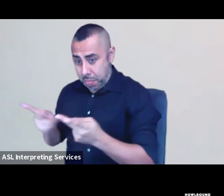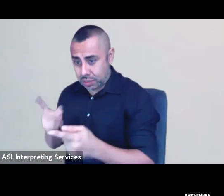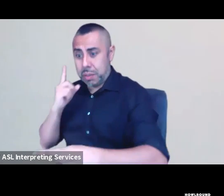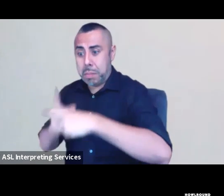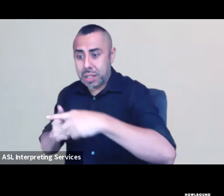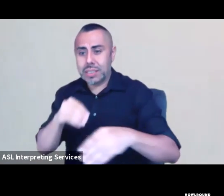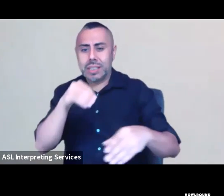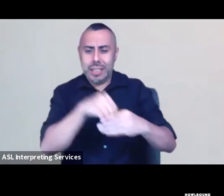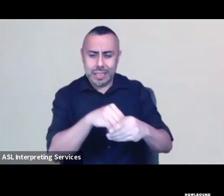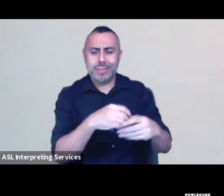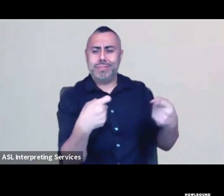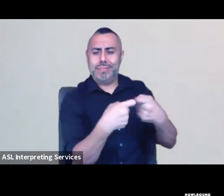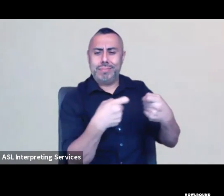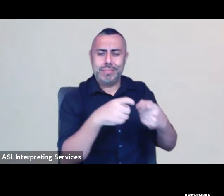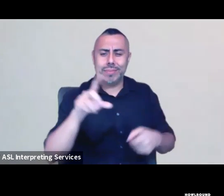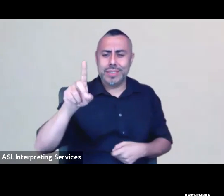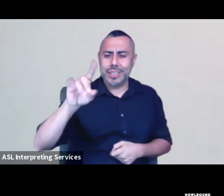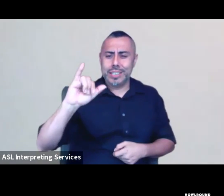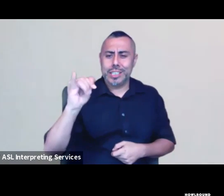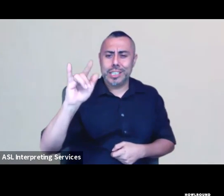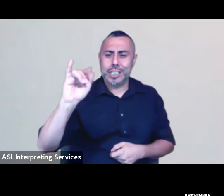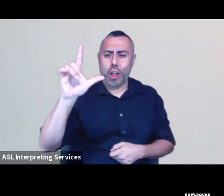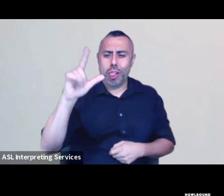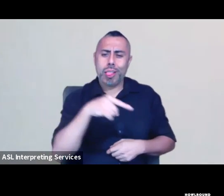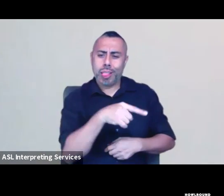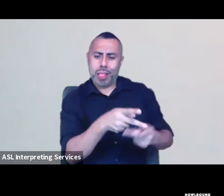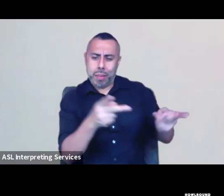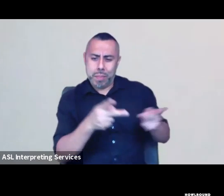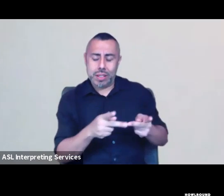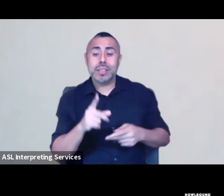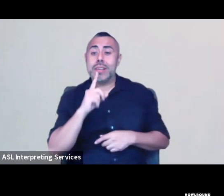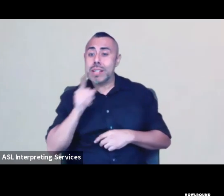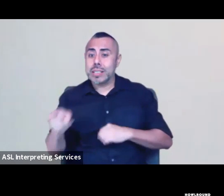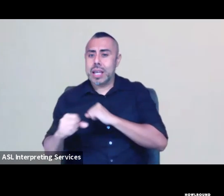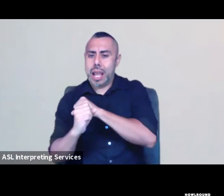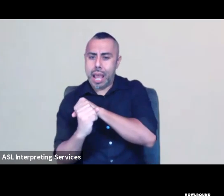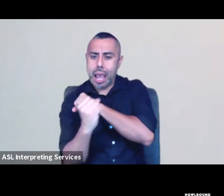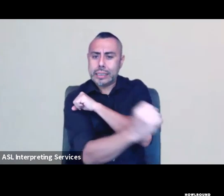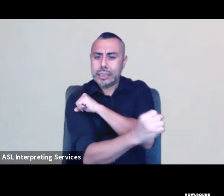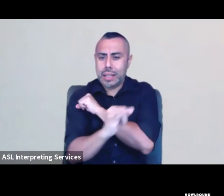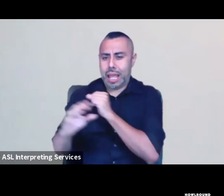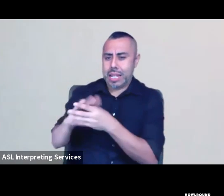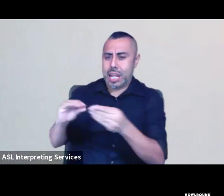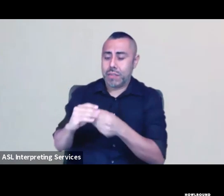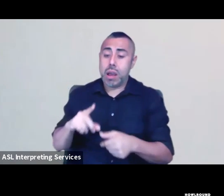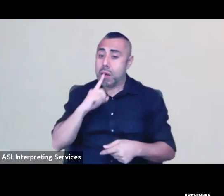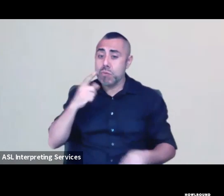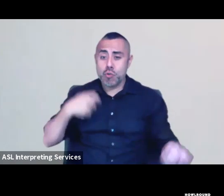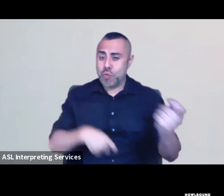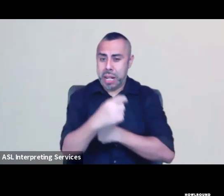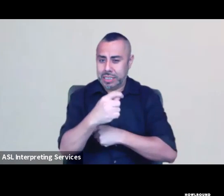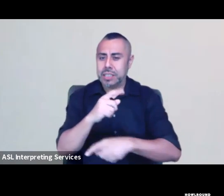It's an extension of the narrative, not a replacement of the narrative, and it can be experienced